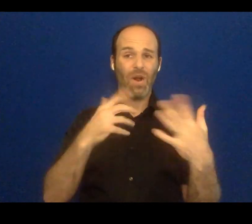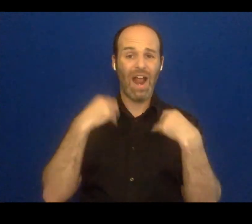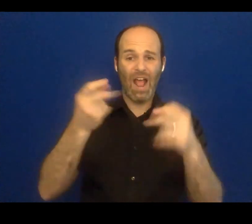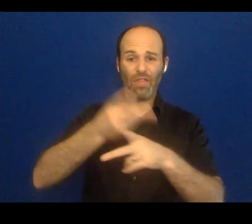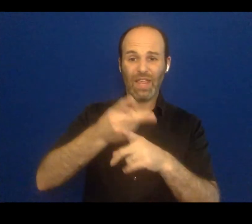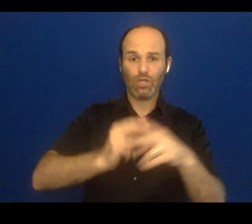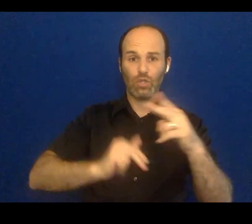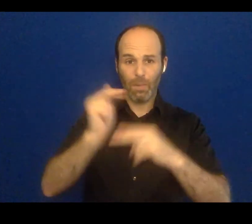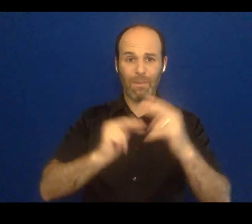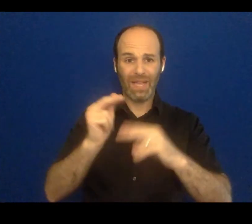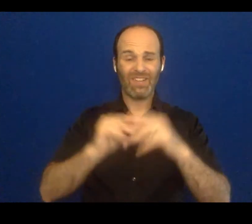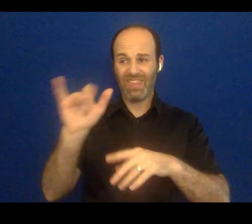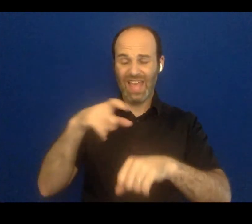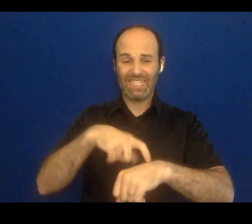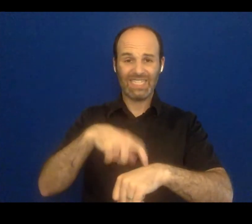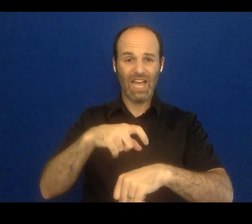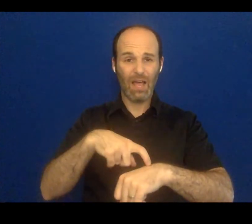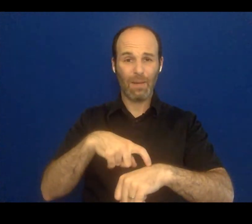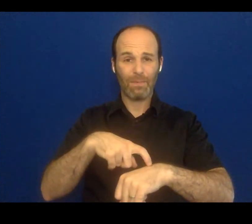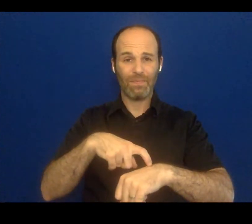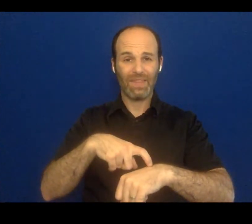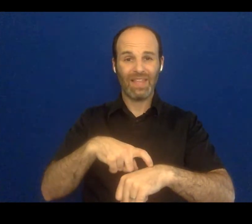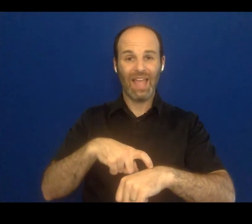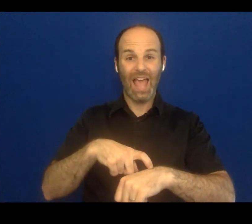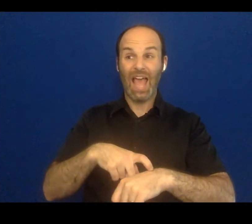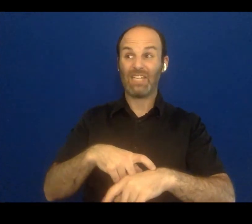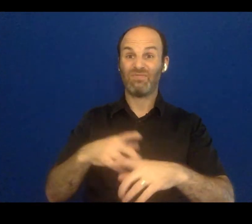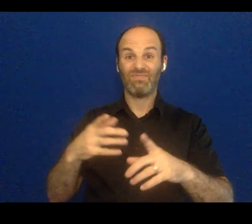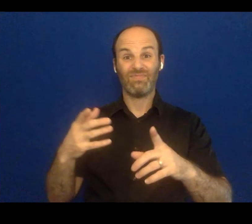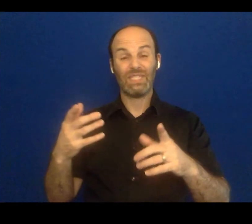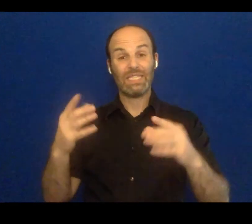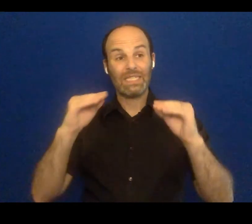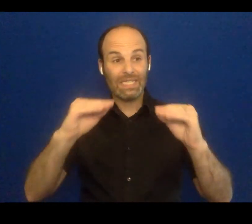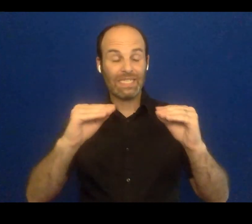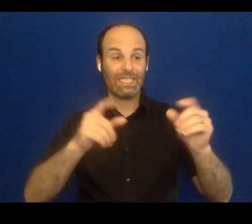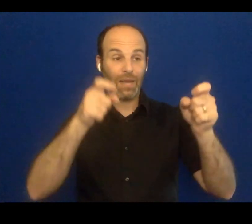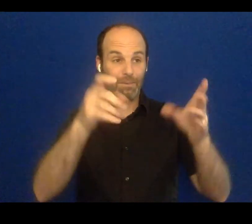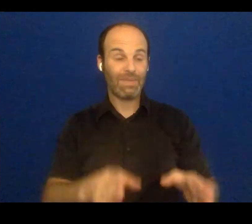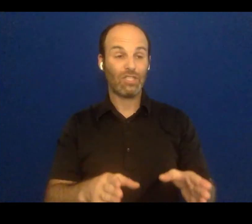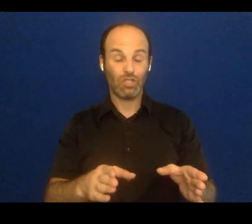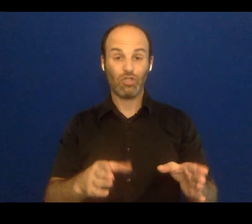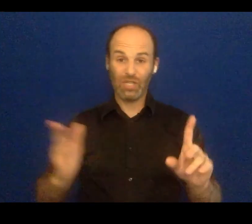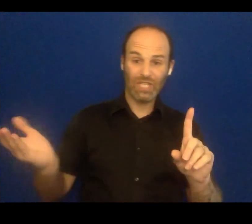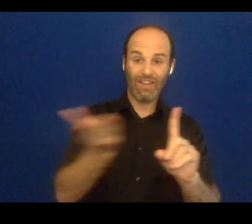AND HOW DO YOU GET THE ADMINISTRATORS THAT YOU ARE TRYING TO TEACH ABOUT THESE THINGS TO VALUE THAT ASPECT?